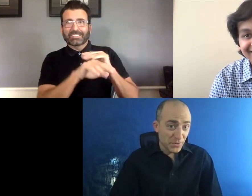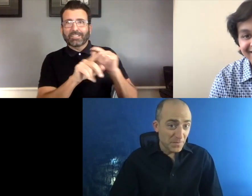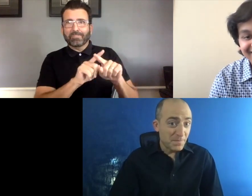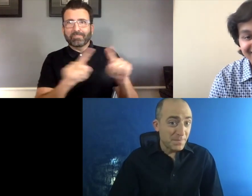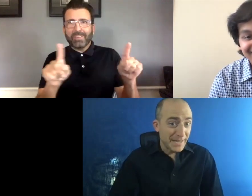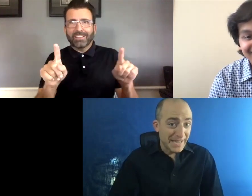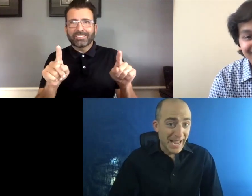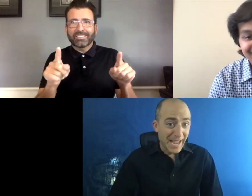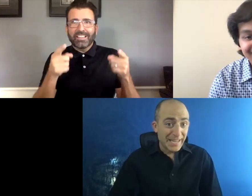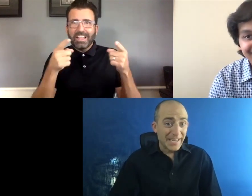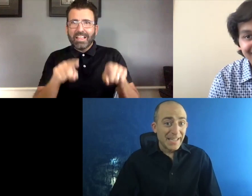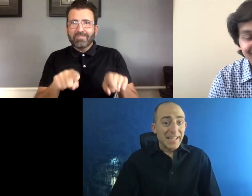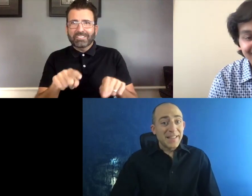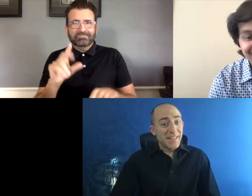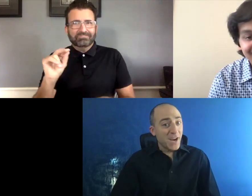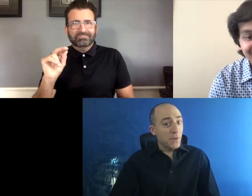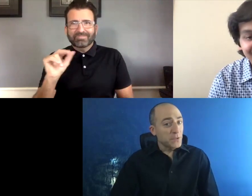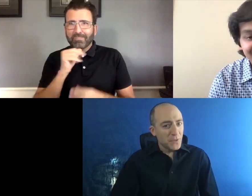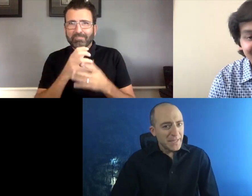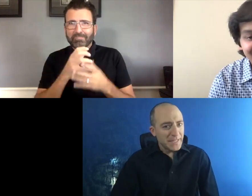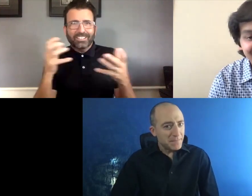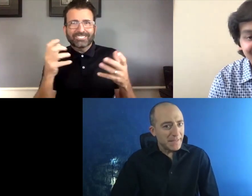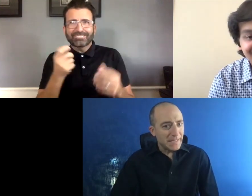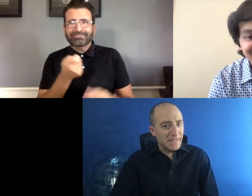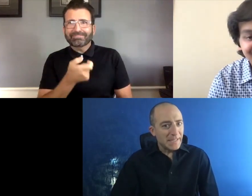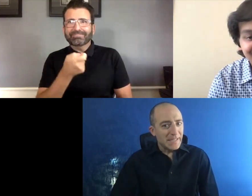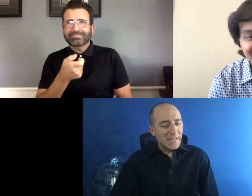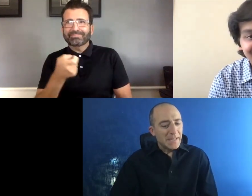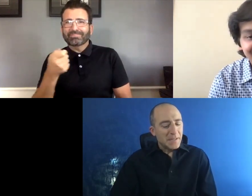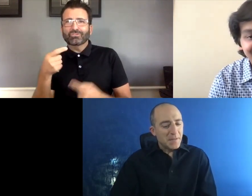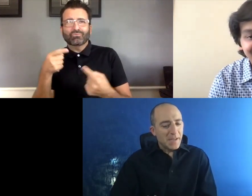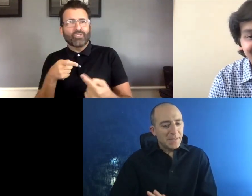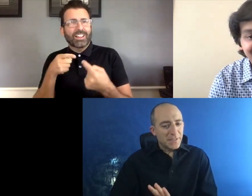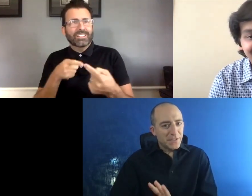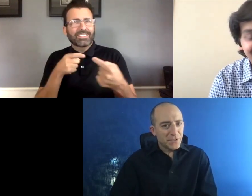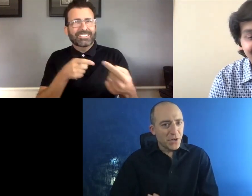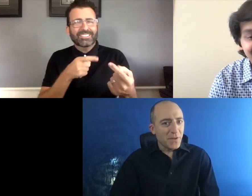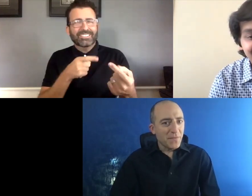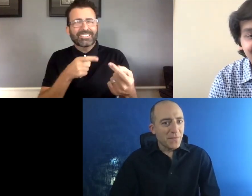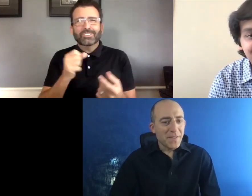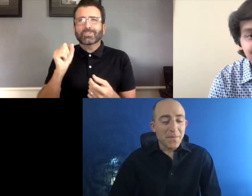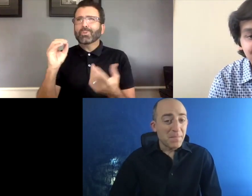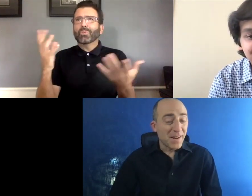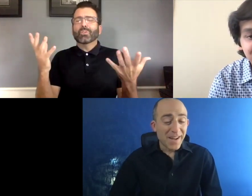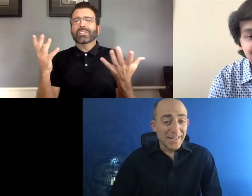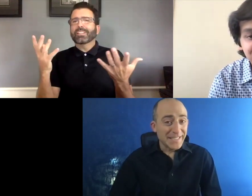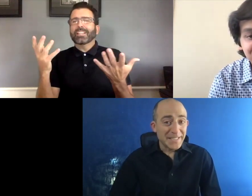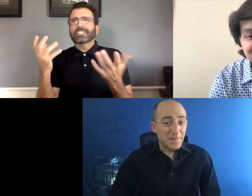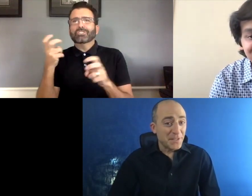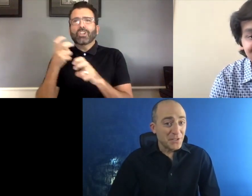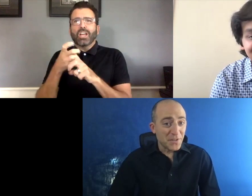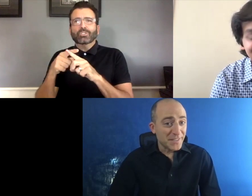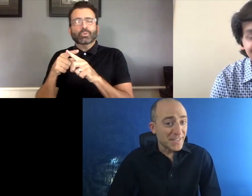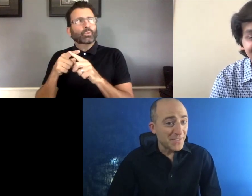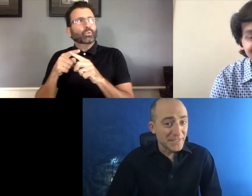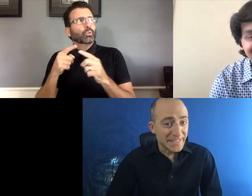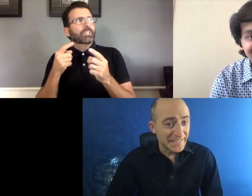of began there. It was great to start off that way, but honestly it's been a struggle ever since.